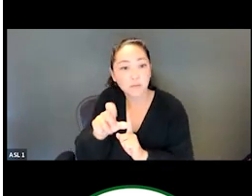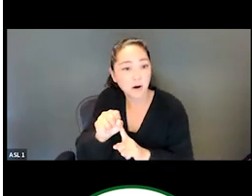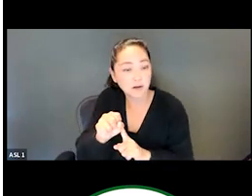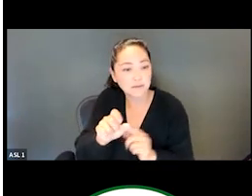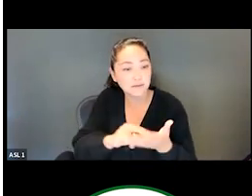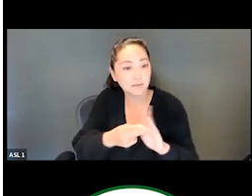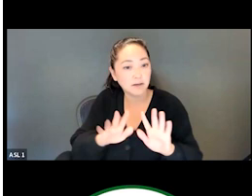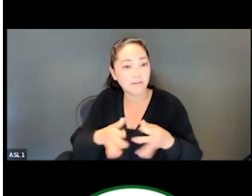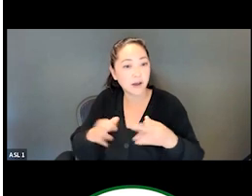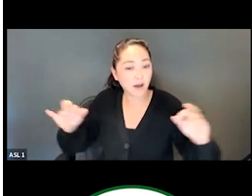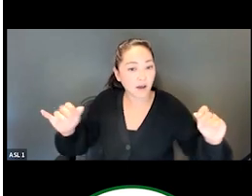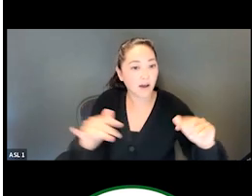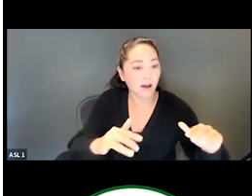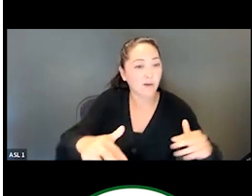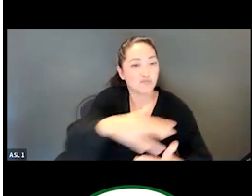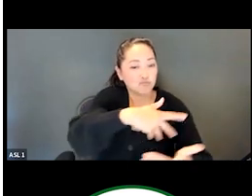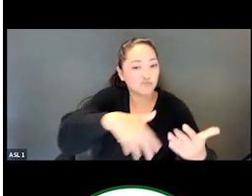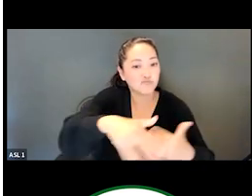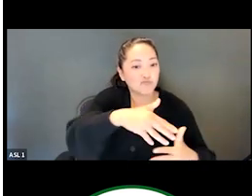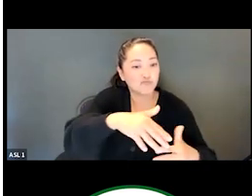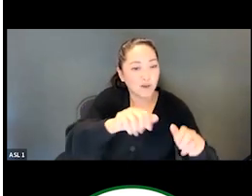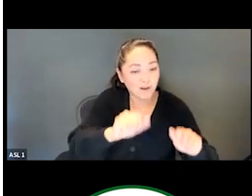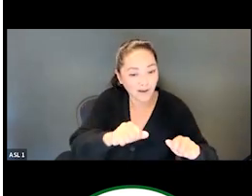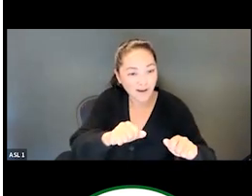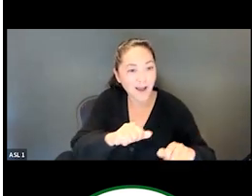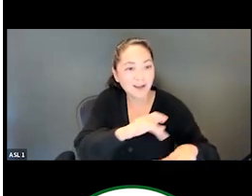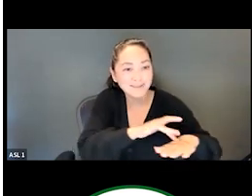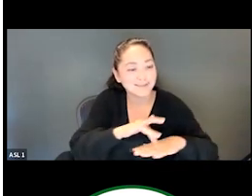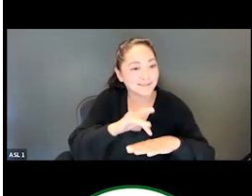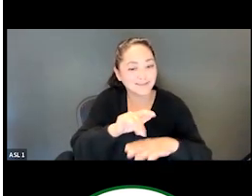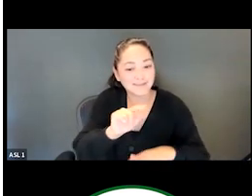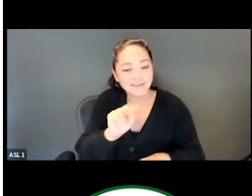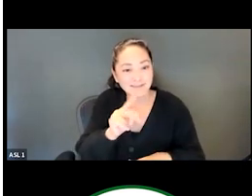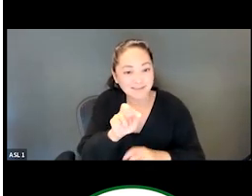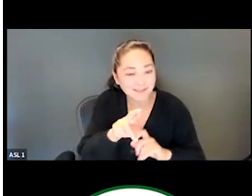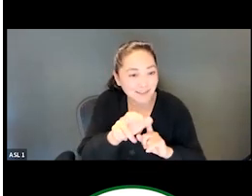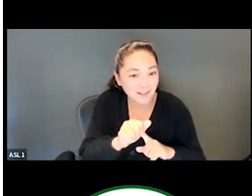as was, you know, as well as taking mental health seriously.